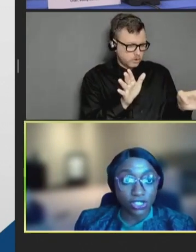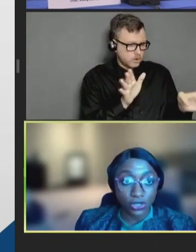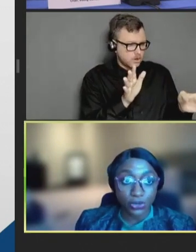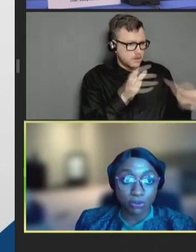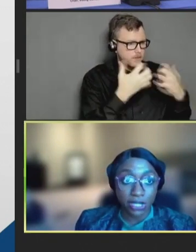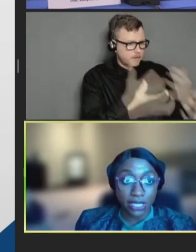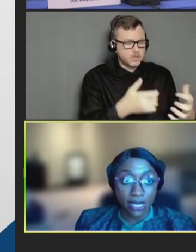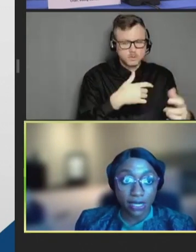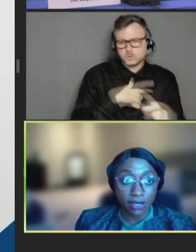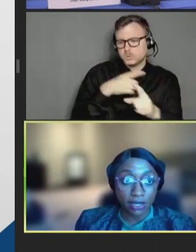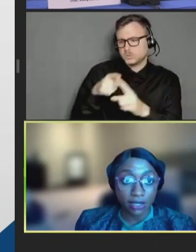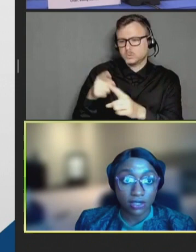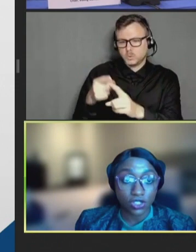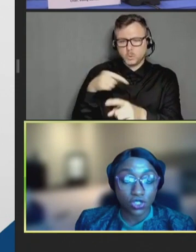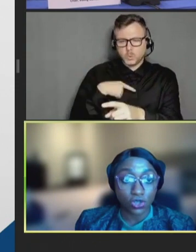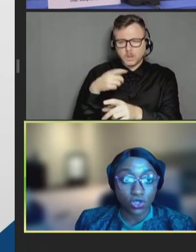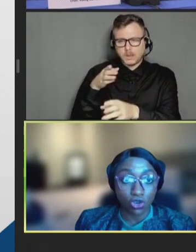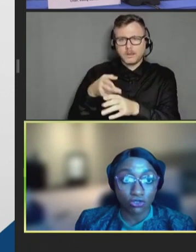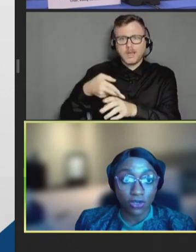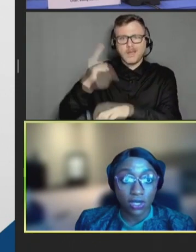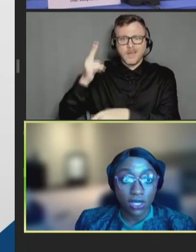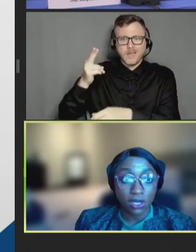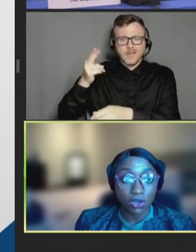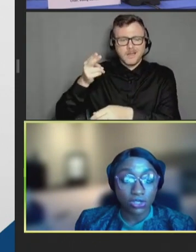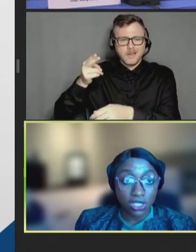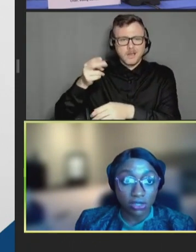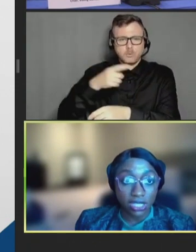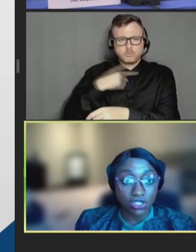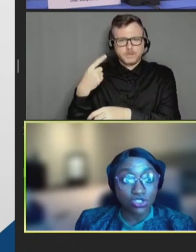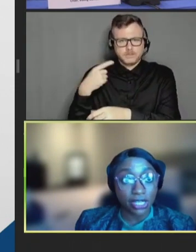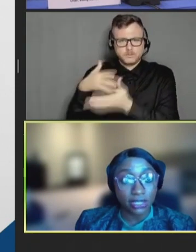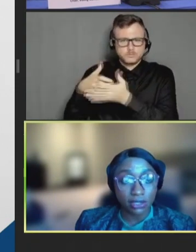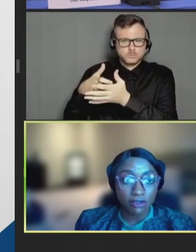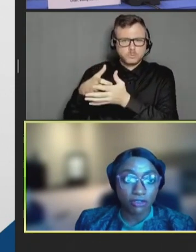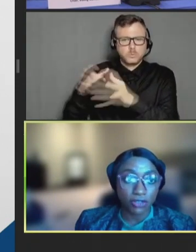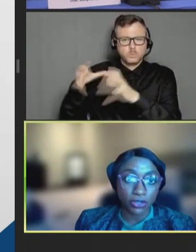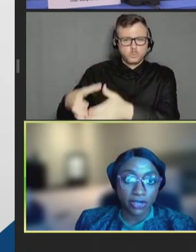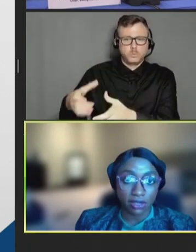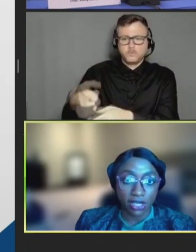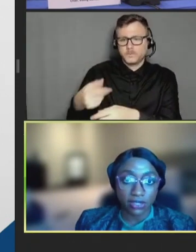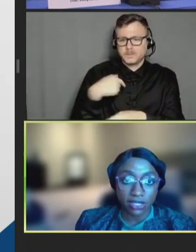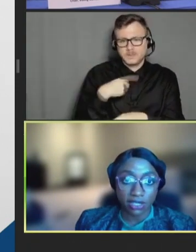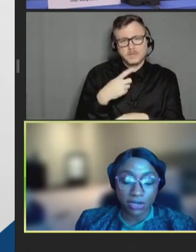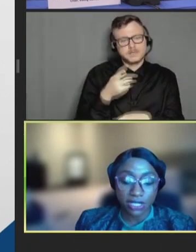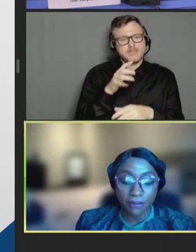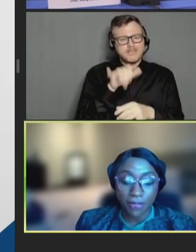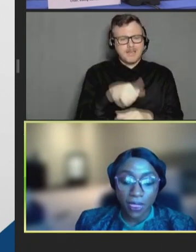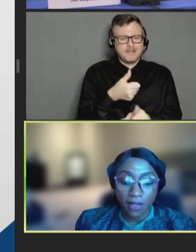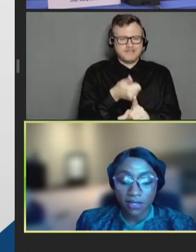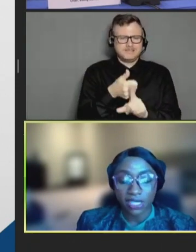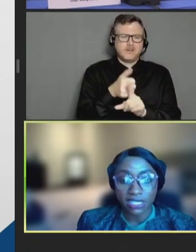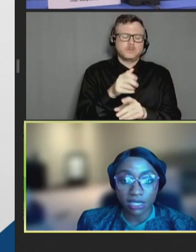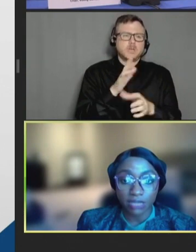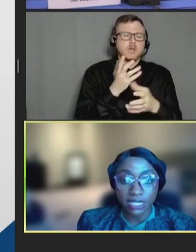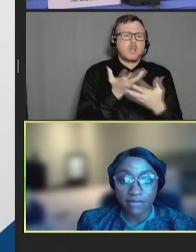continues to be a source of concern and strain for a lot of healthcare systems. Next slide please.